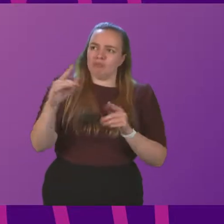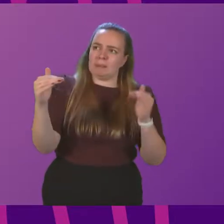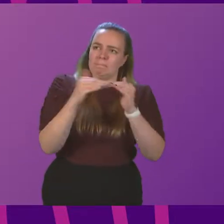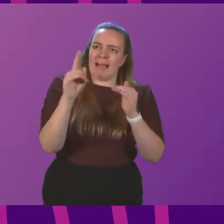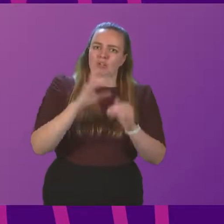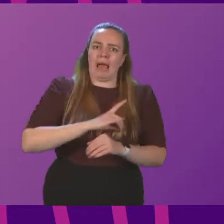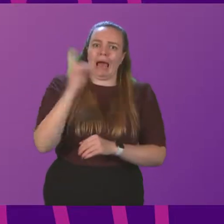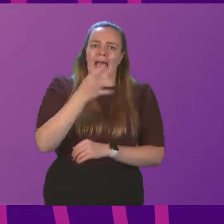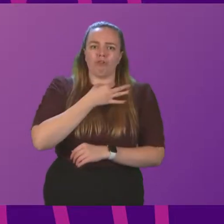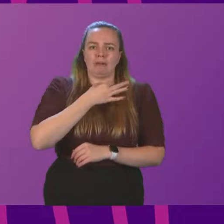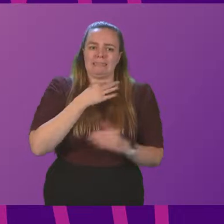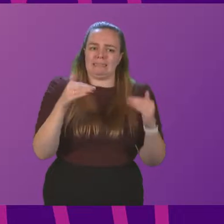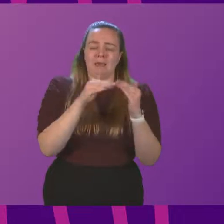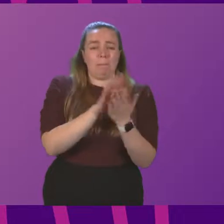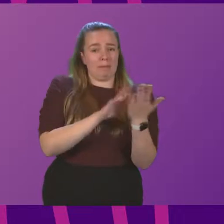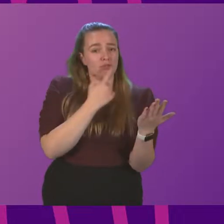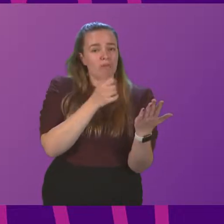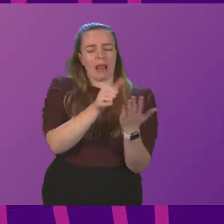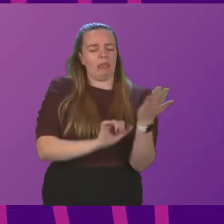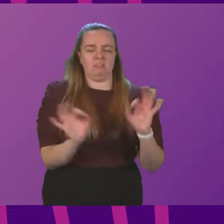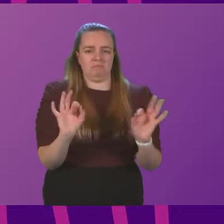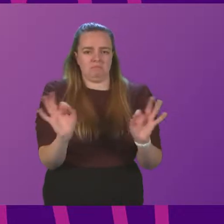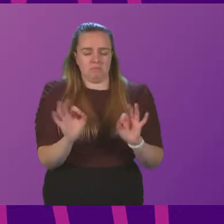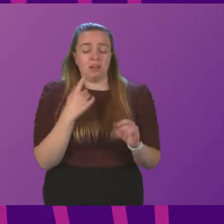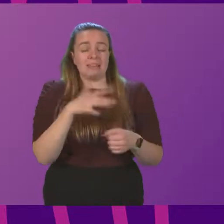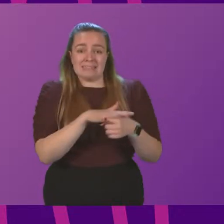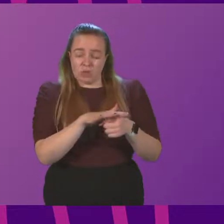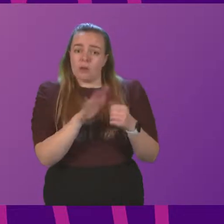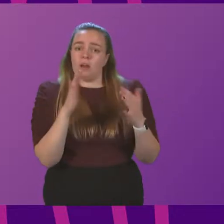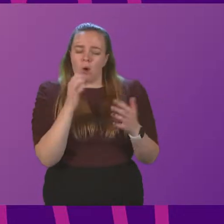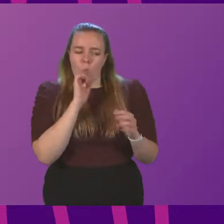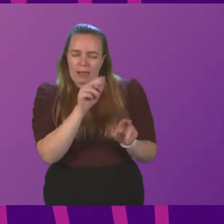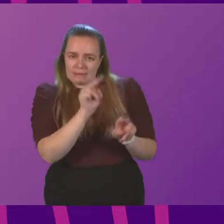to be on that list. The situation will be monitored closely and reviewed regularly.